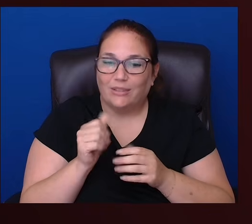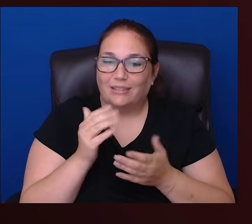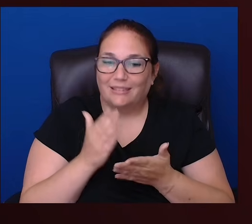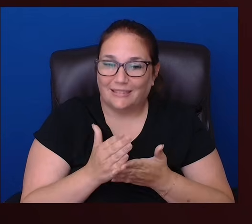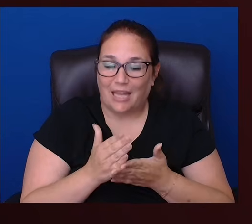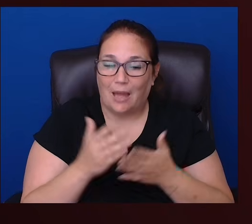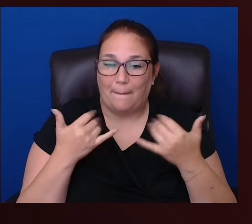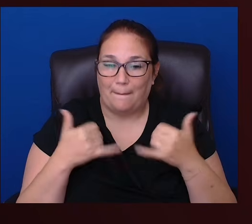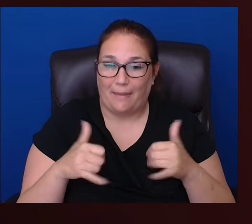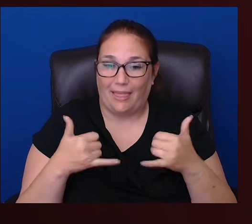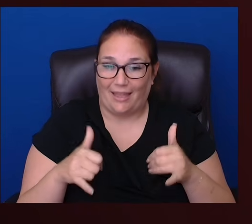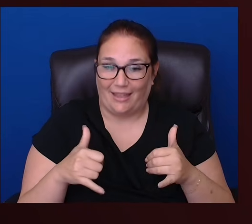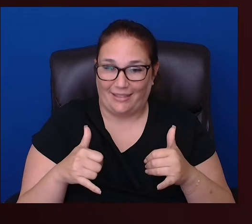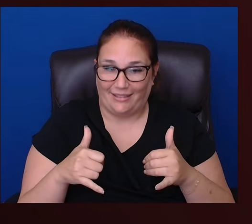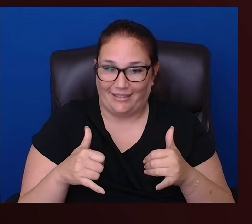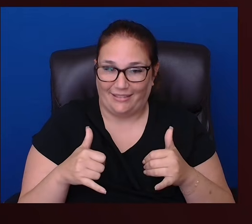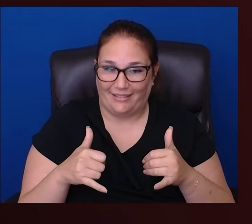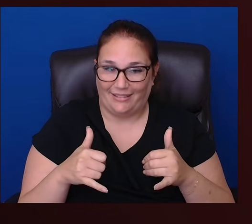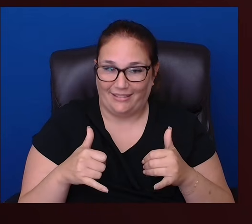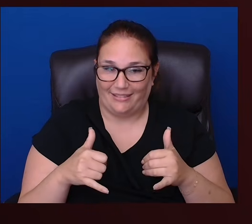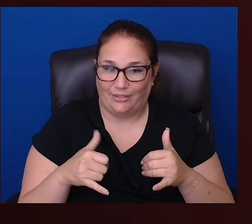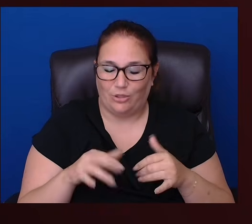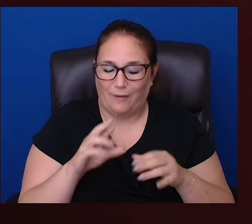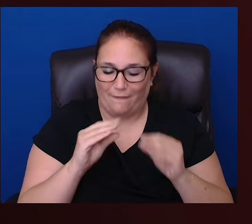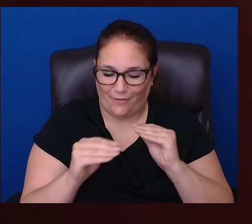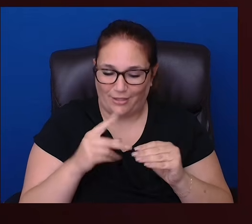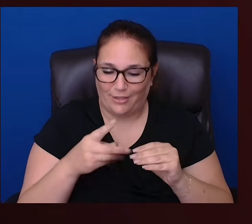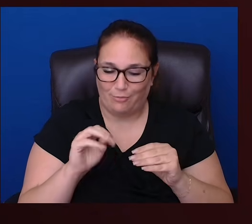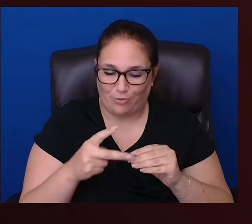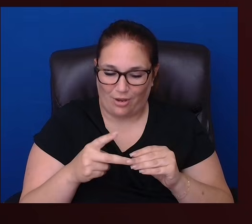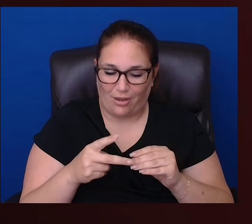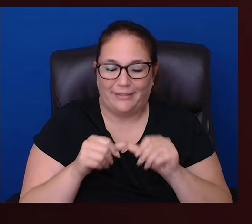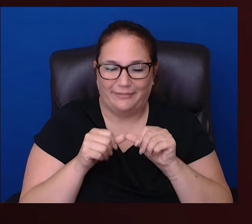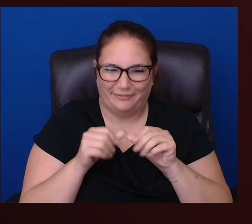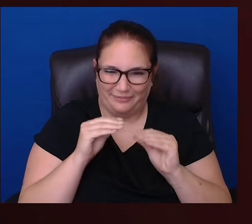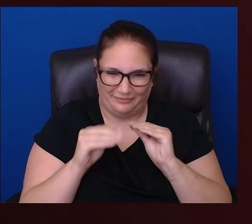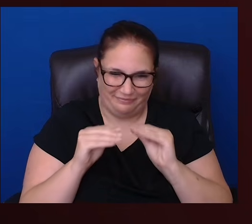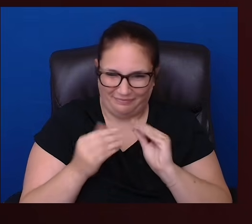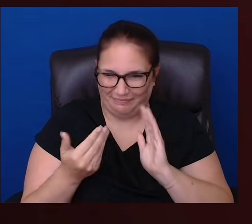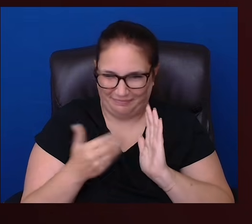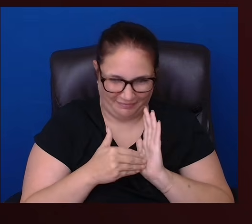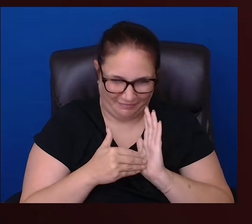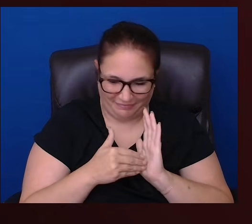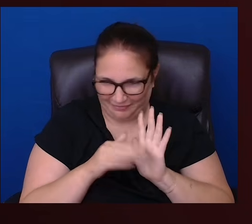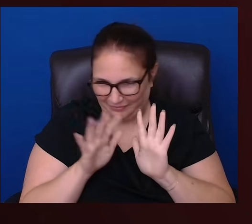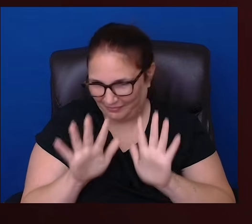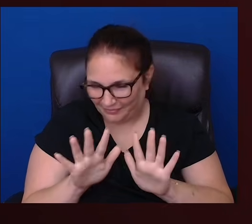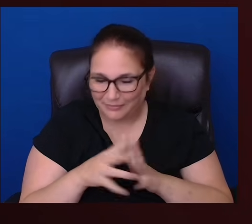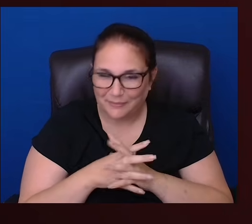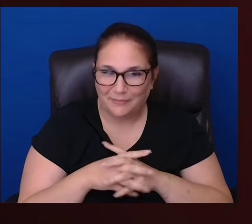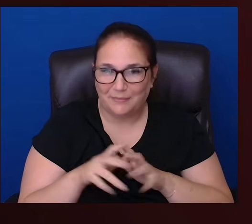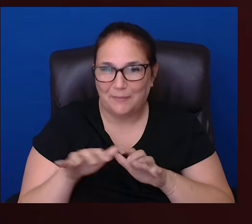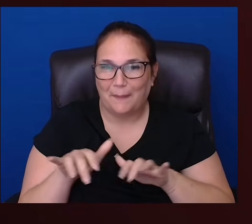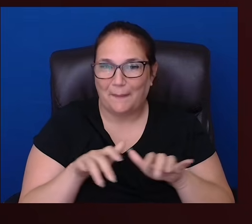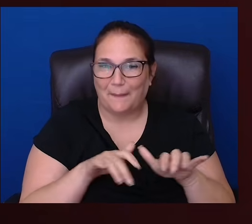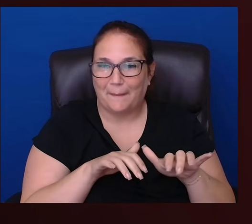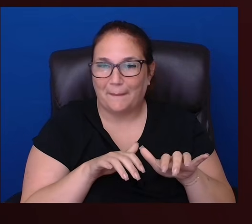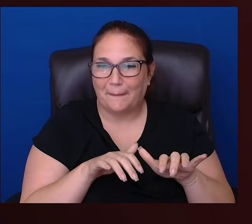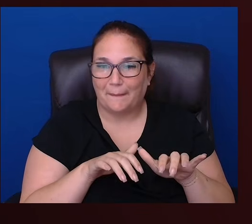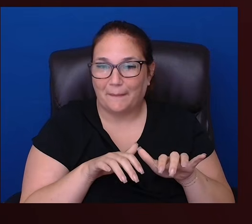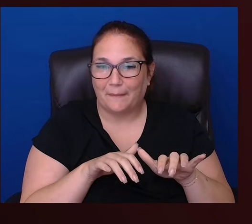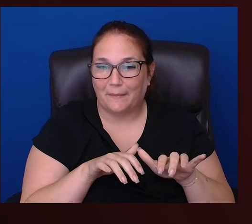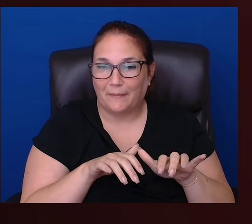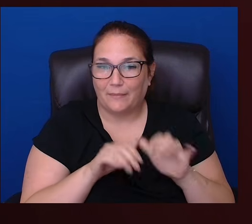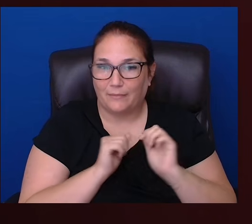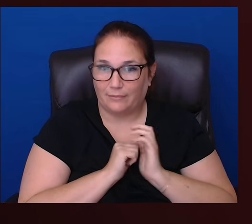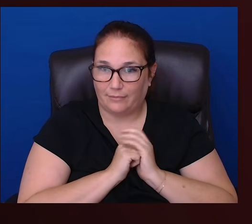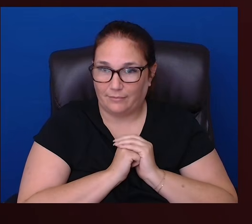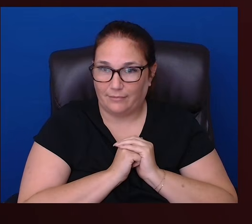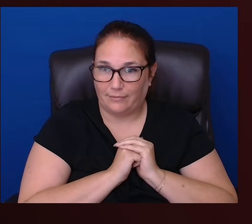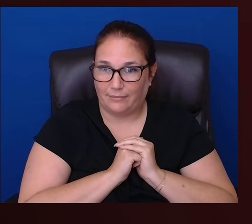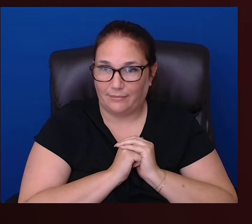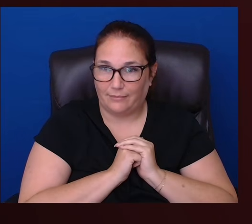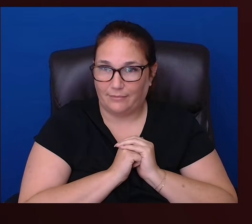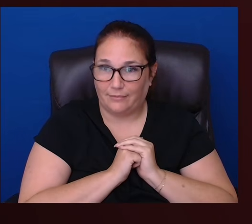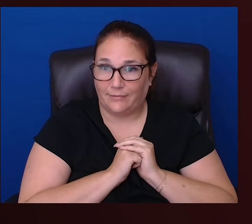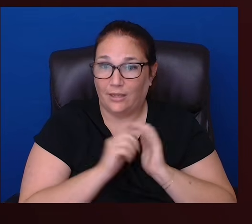Uh oh. Uh oh.